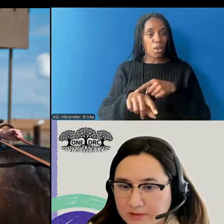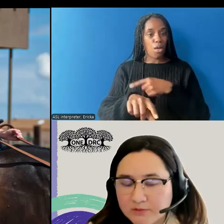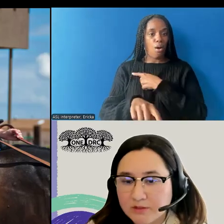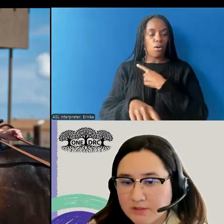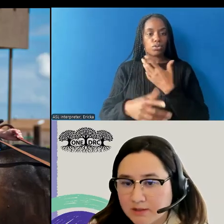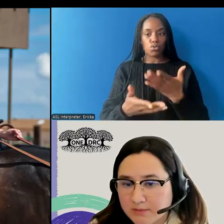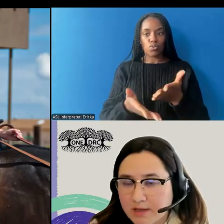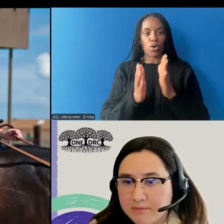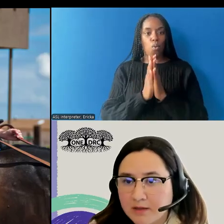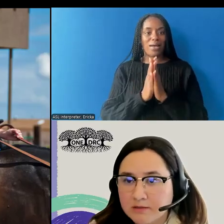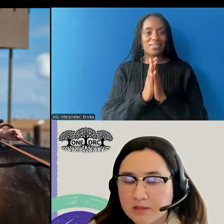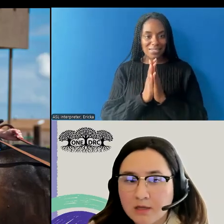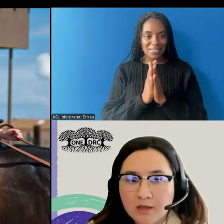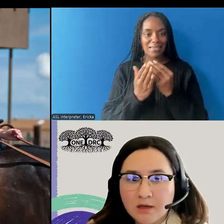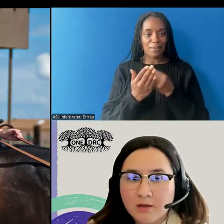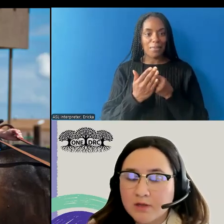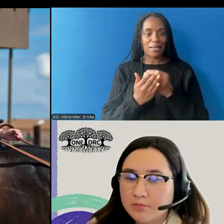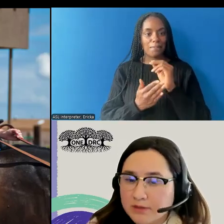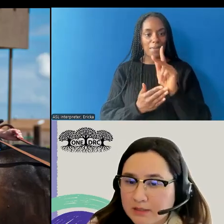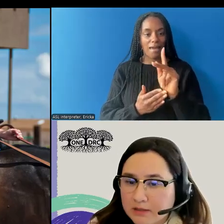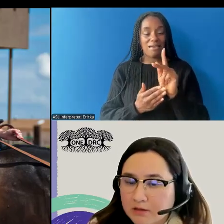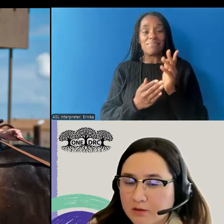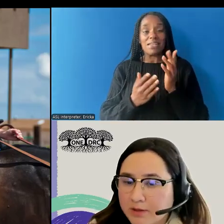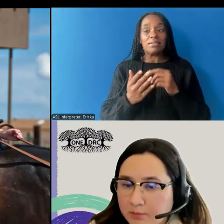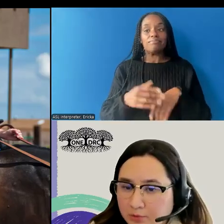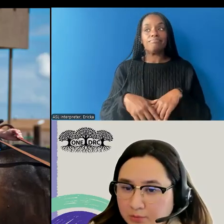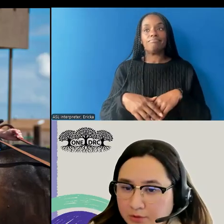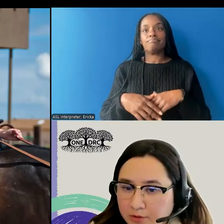So sometimes that meant, completing a lot of paperwork,